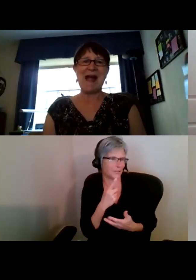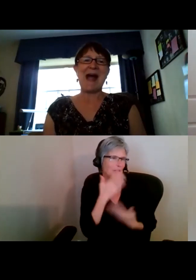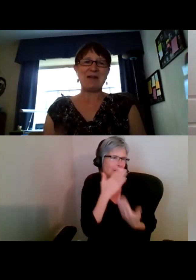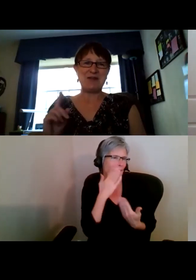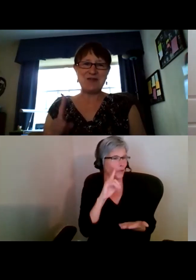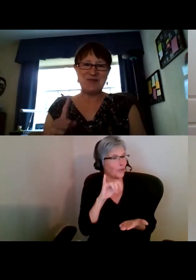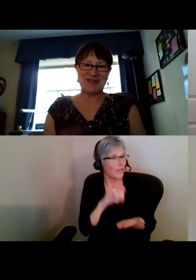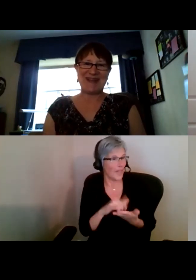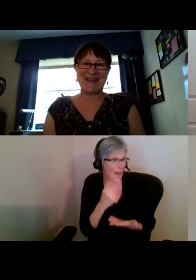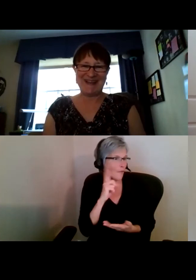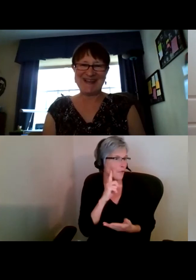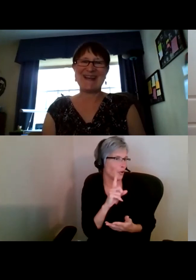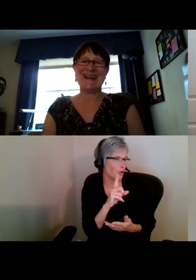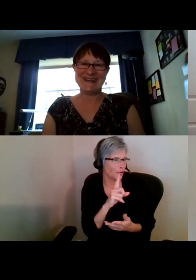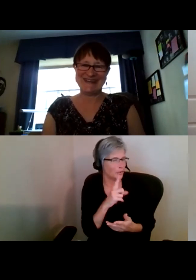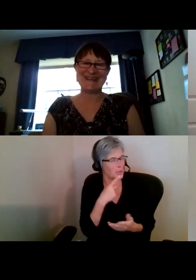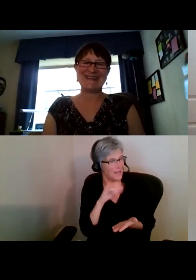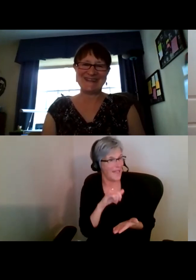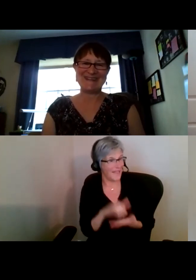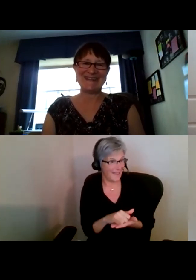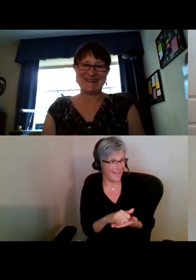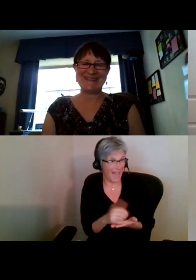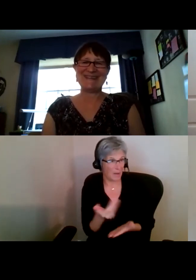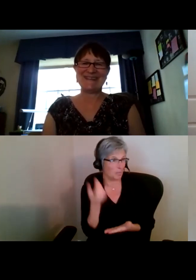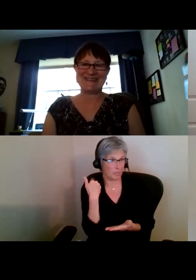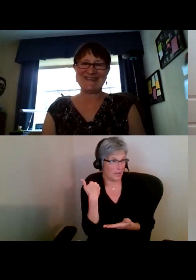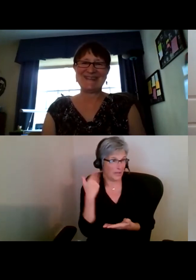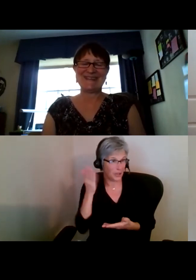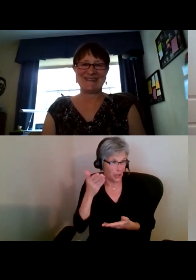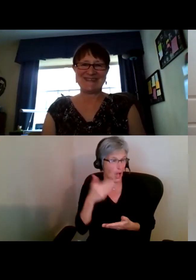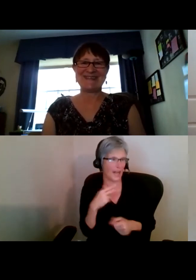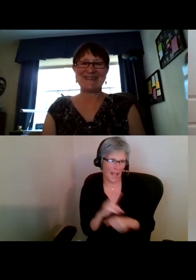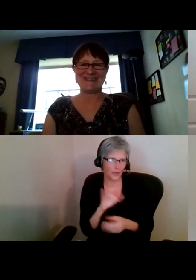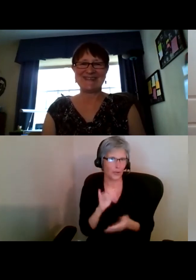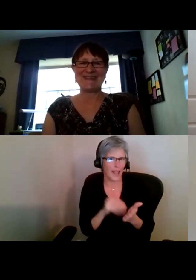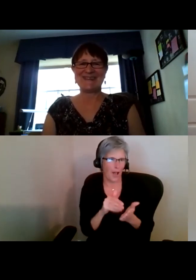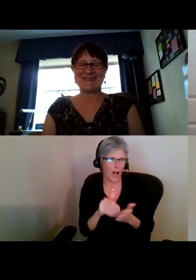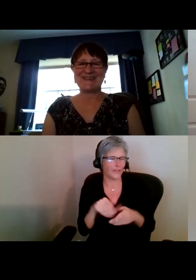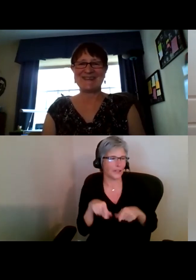I've used that many times as I've been doing online lectures and it's also I find